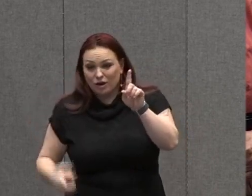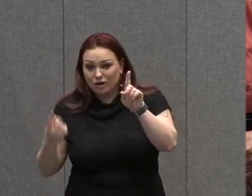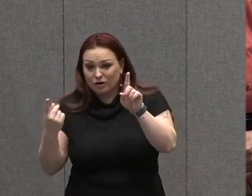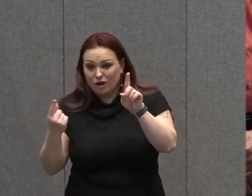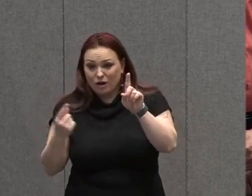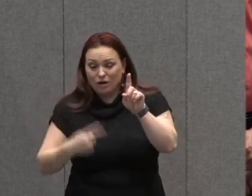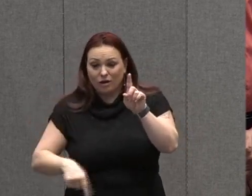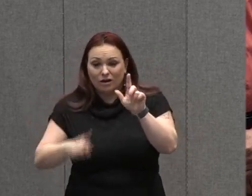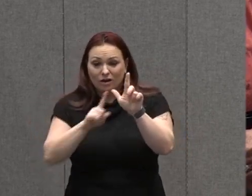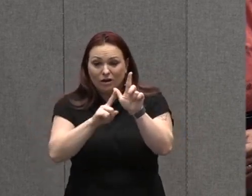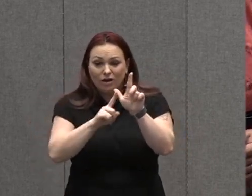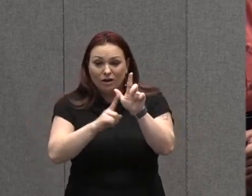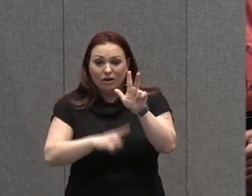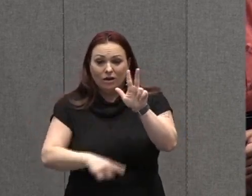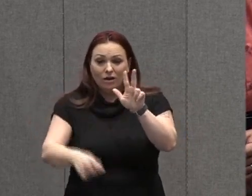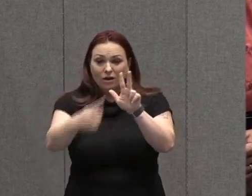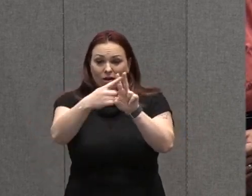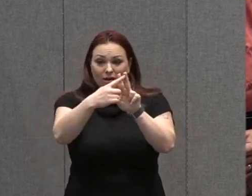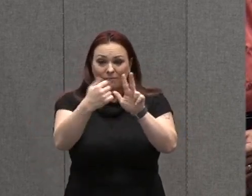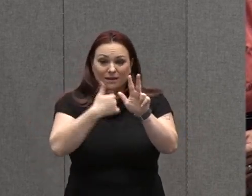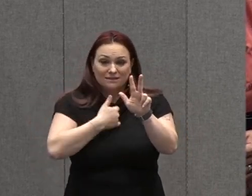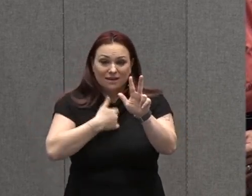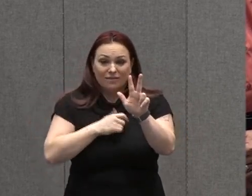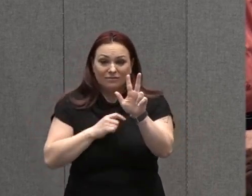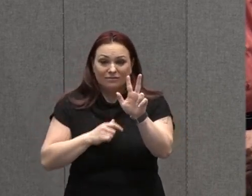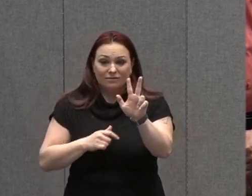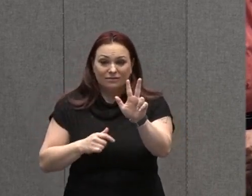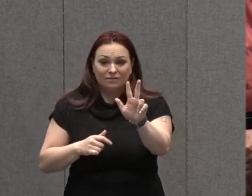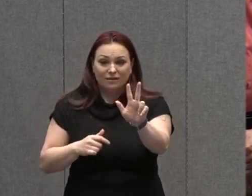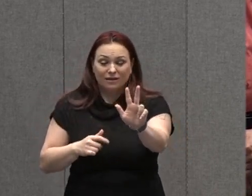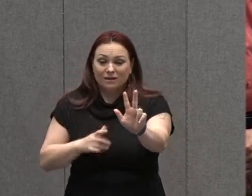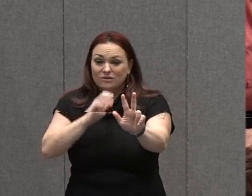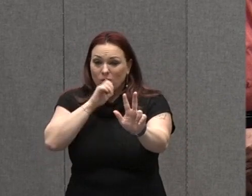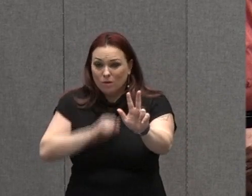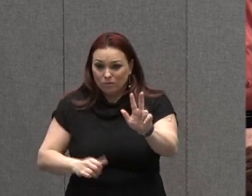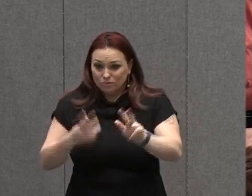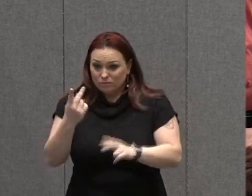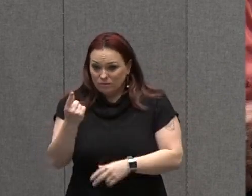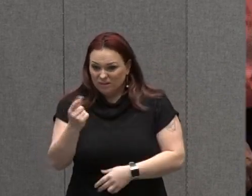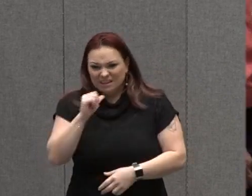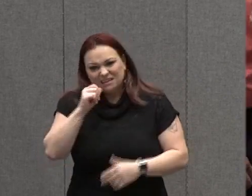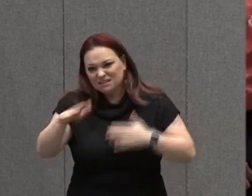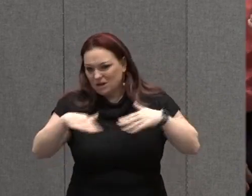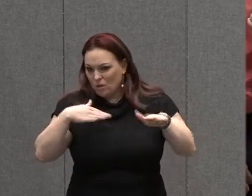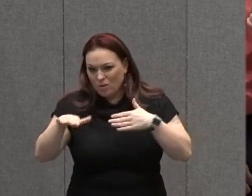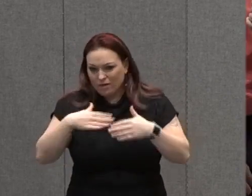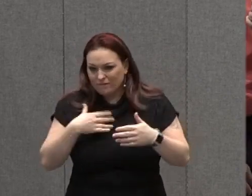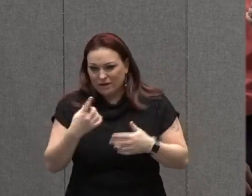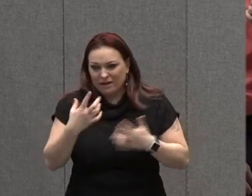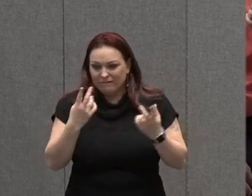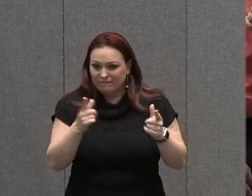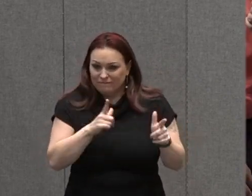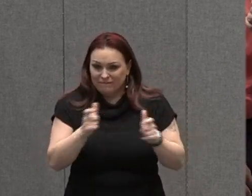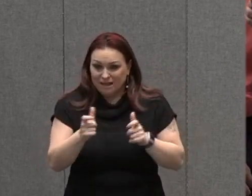He's an old dog, and he does not like to walk very fast. Do you have a dog too? Un perro? Un perro? Do you have a perro?